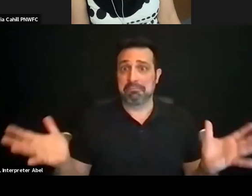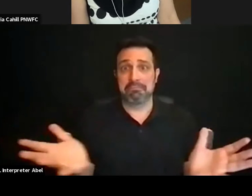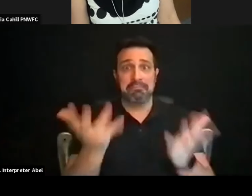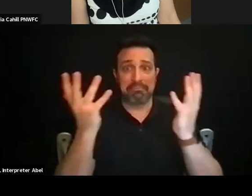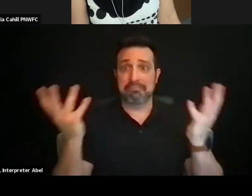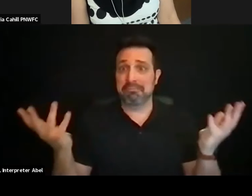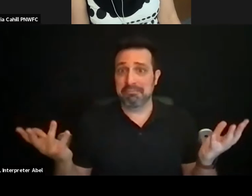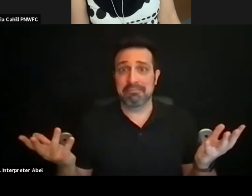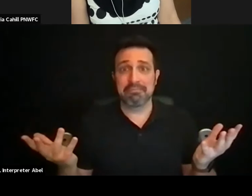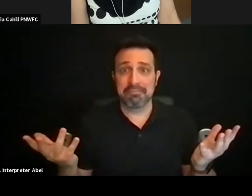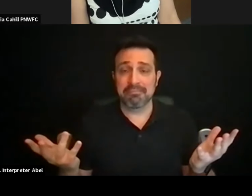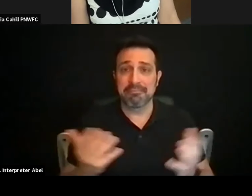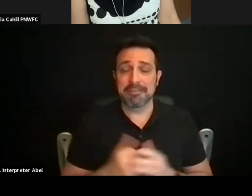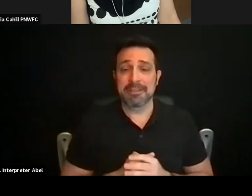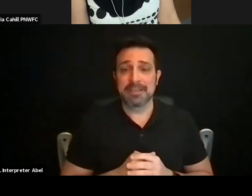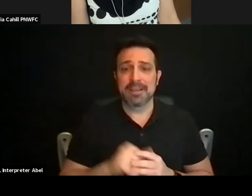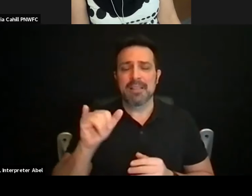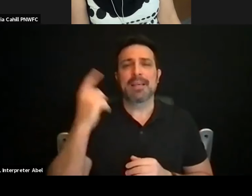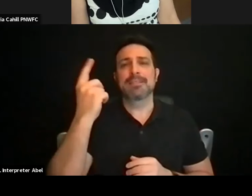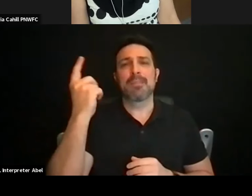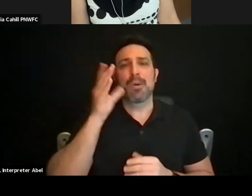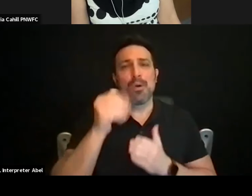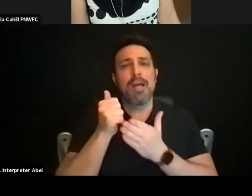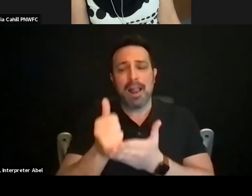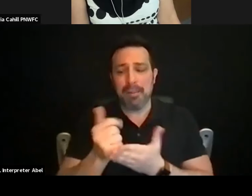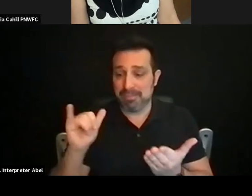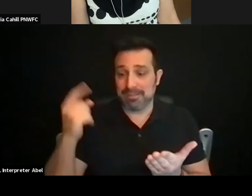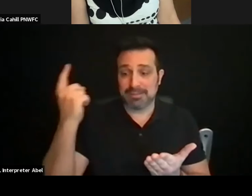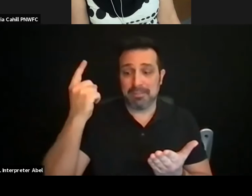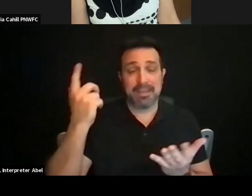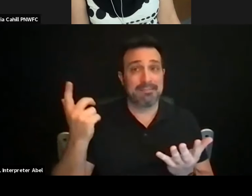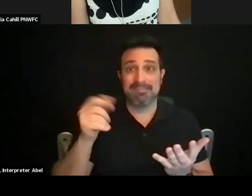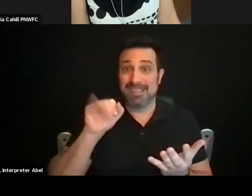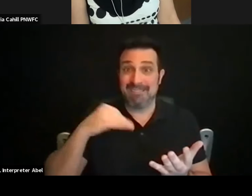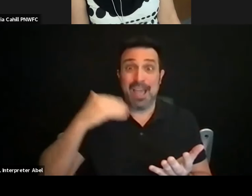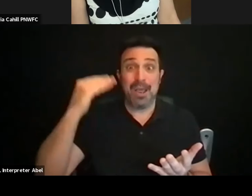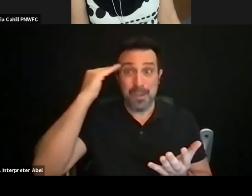team is successful. They each have their thing that they really enjoy doing and I'm not going to get